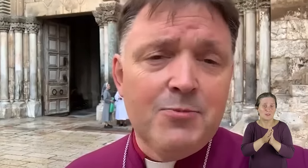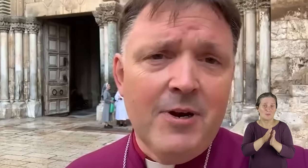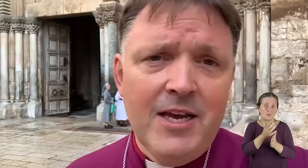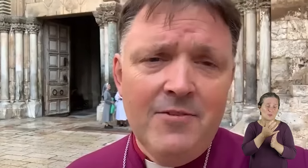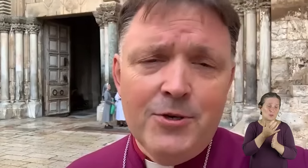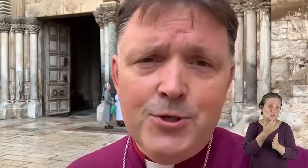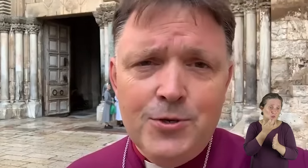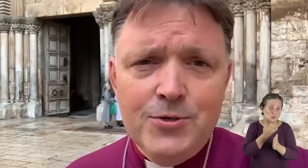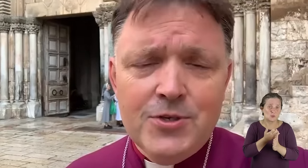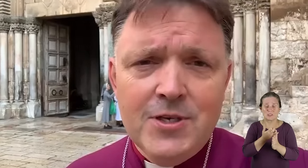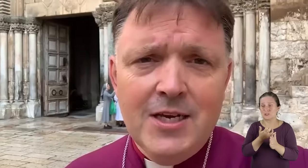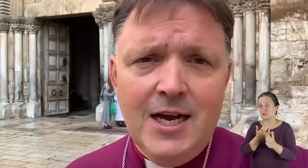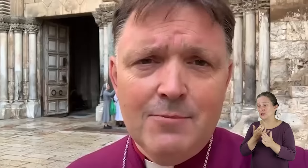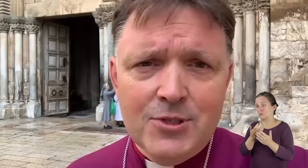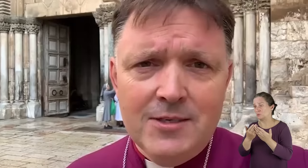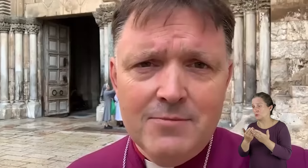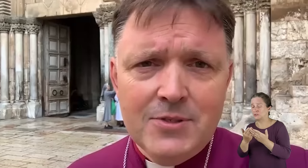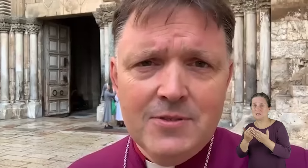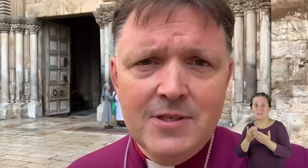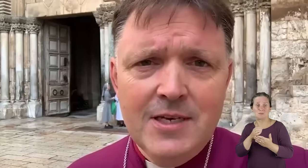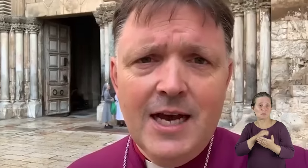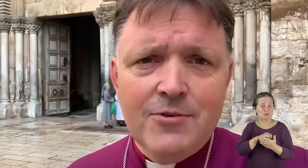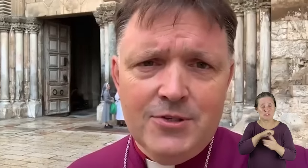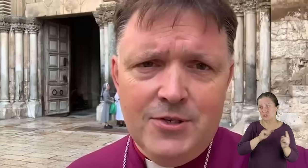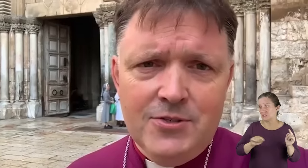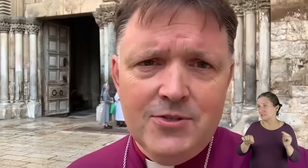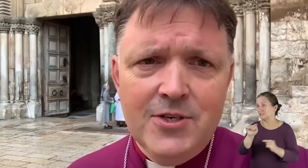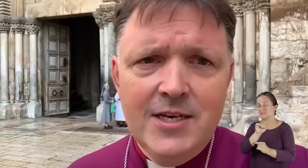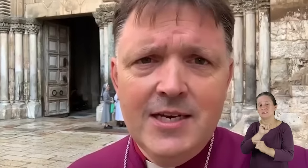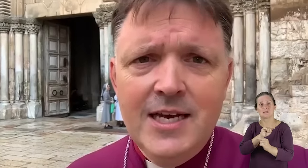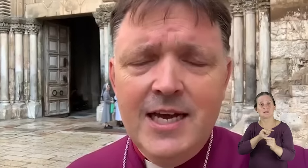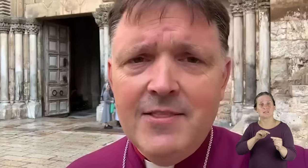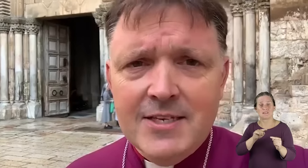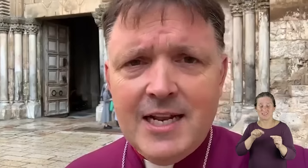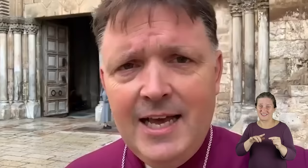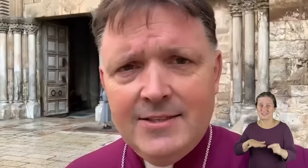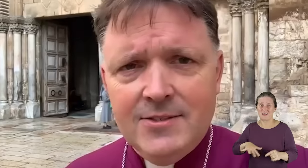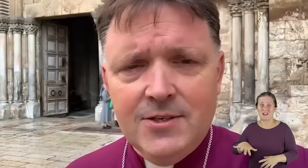Please pray for Jews and Muslims and Christians in this land.